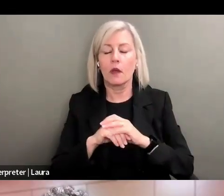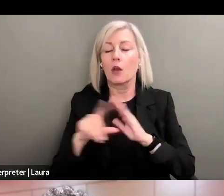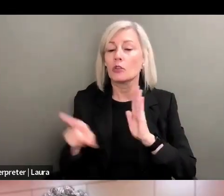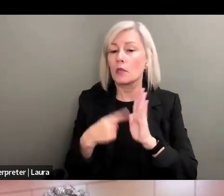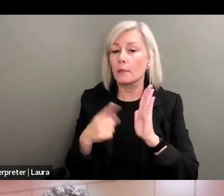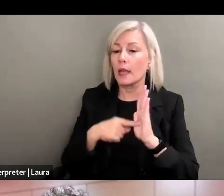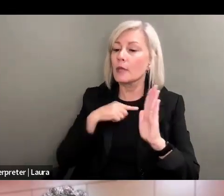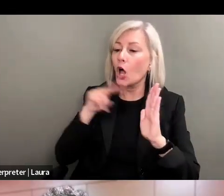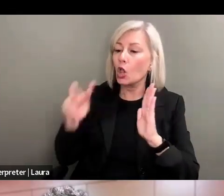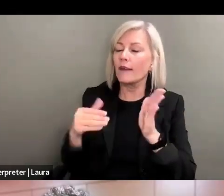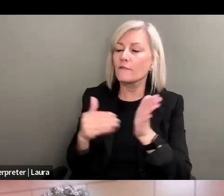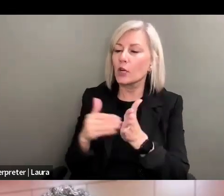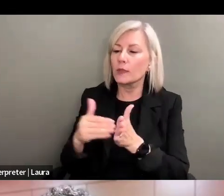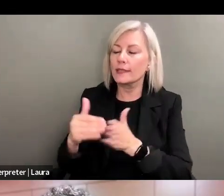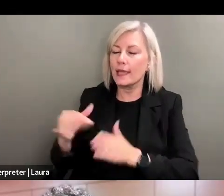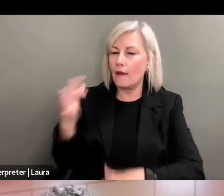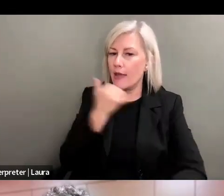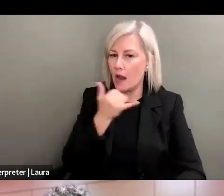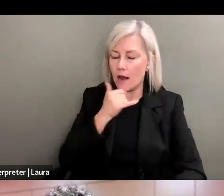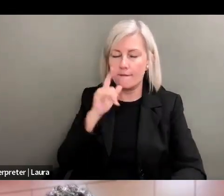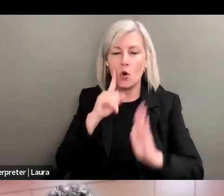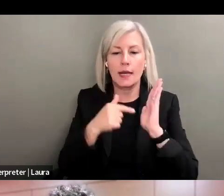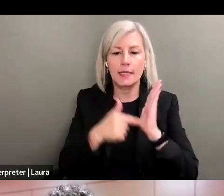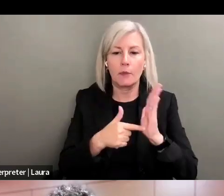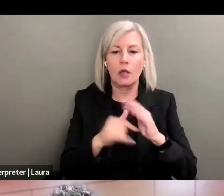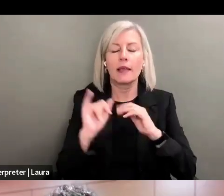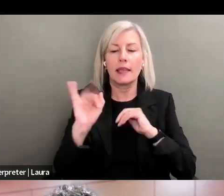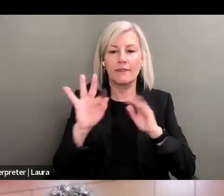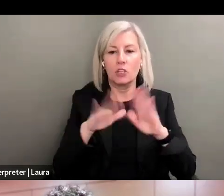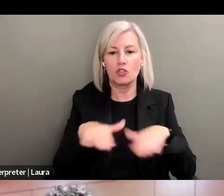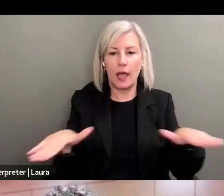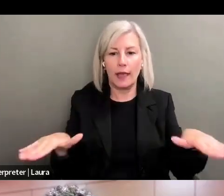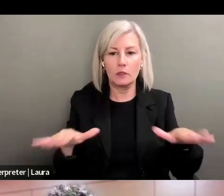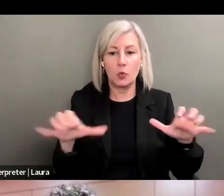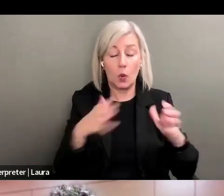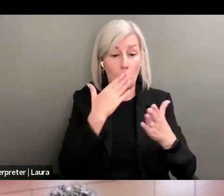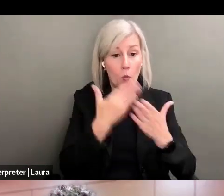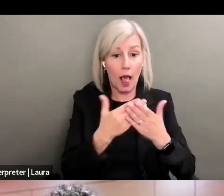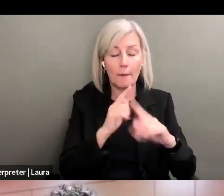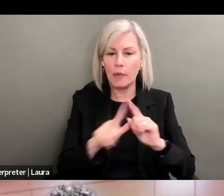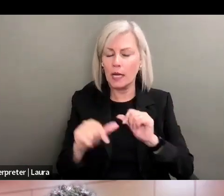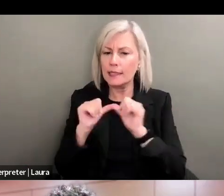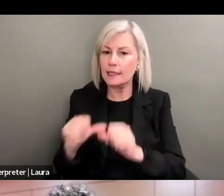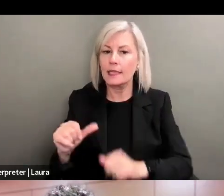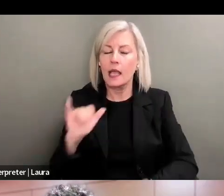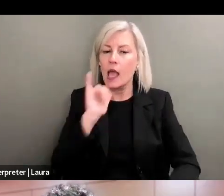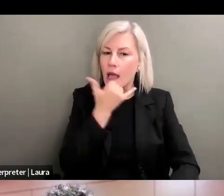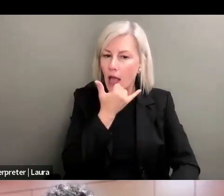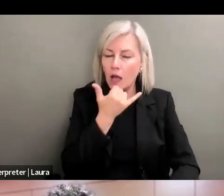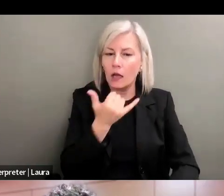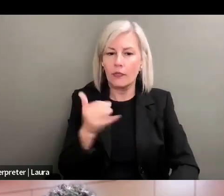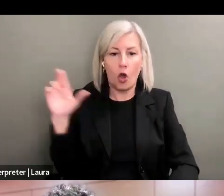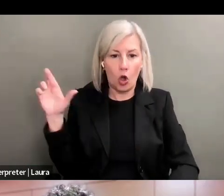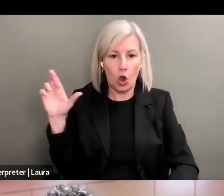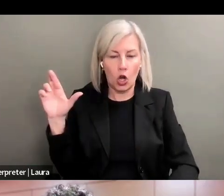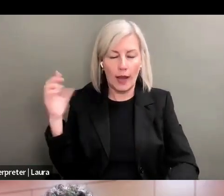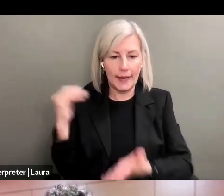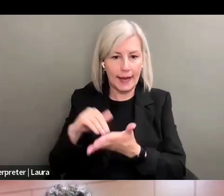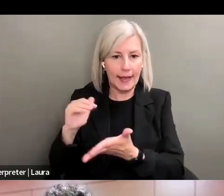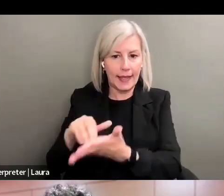So, for example, if a child is doing well but consistently mispronouncing the R, I'm probably not going to keep marking that